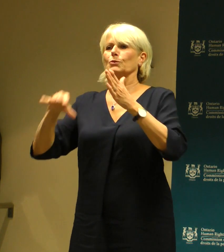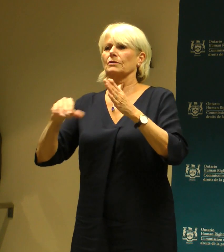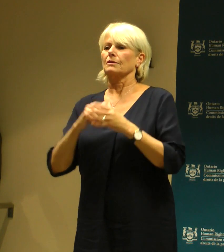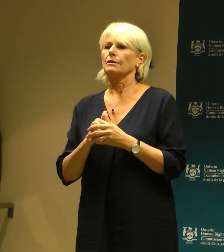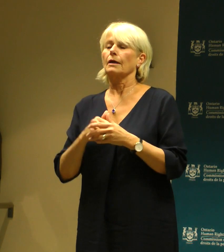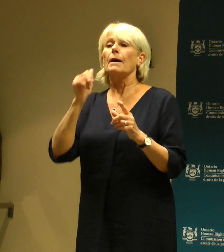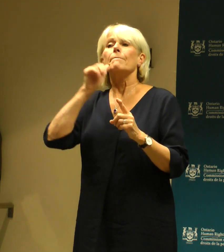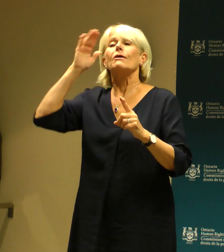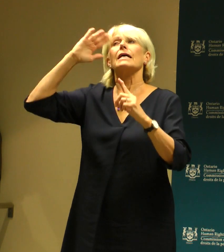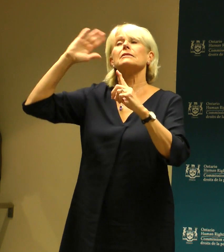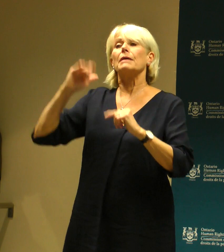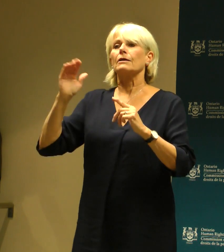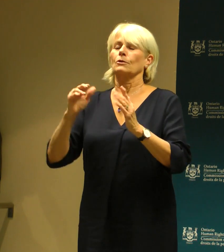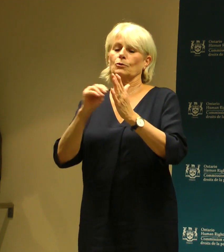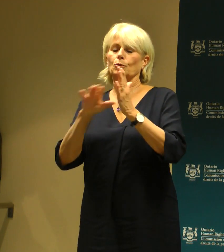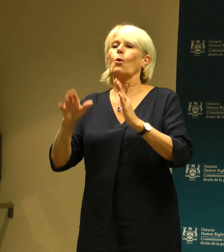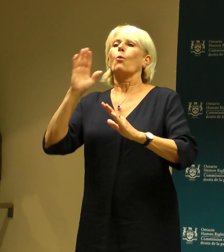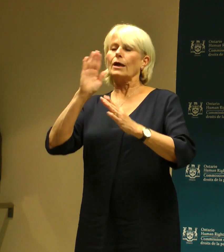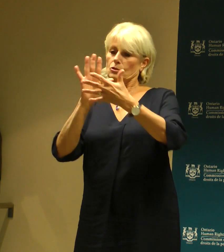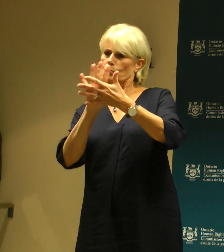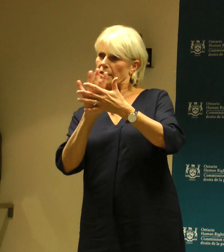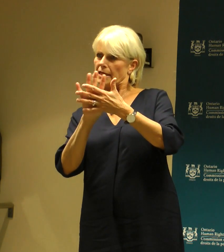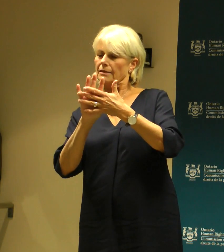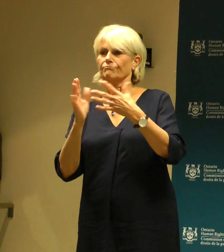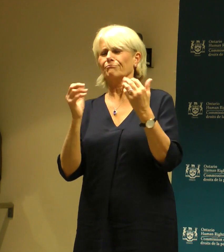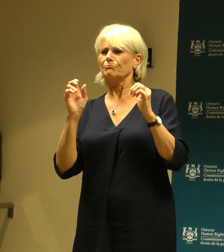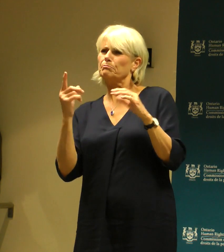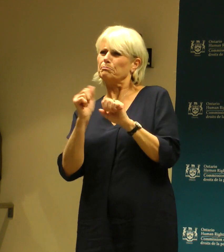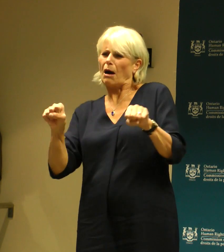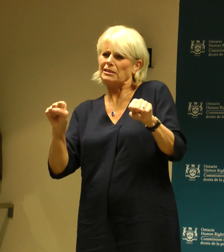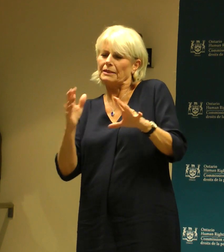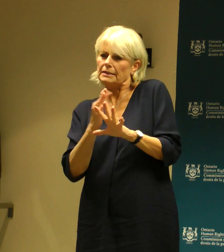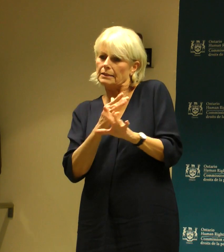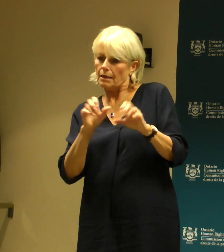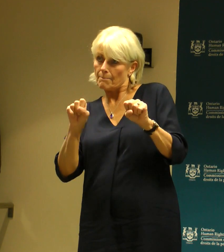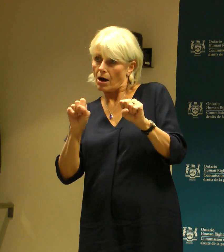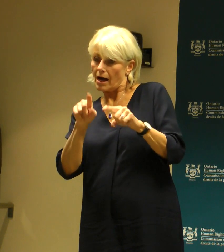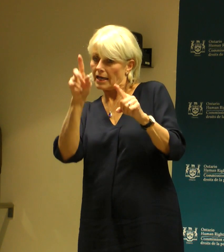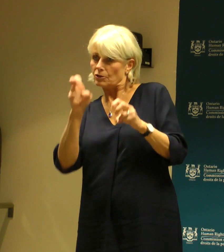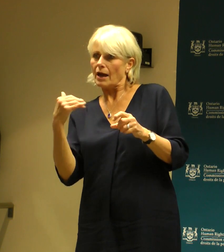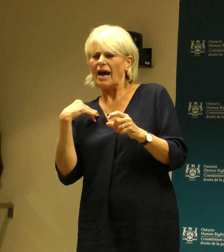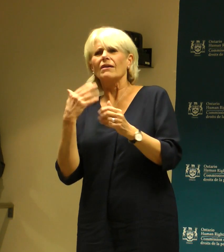Parents expect that students will be screened as early as possible to identify potential issues.